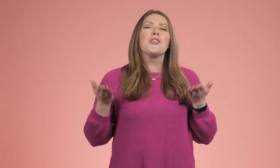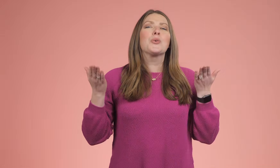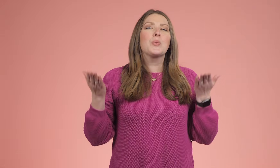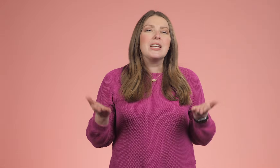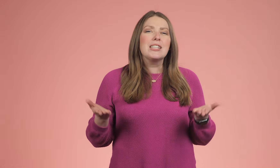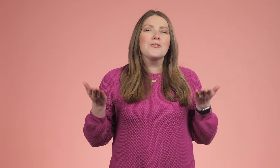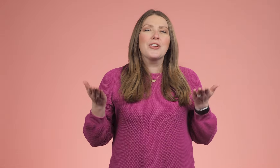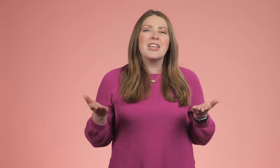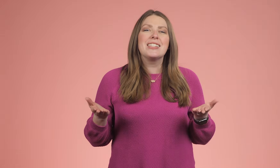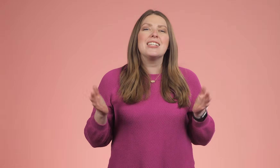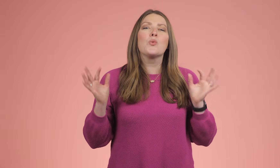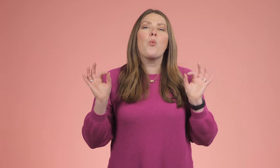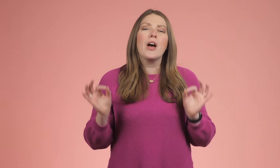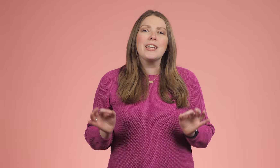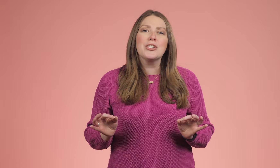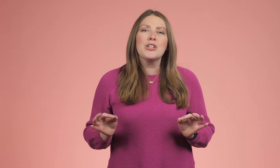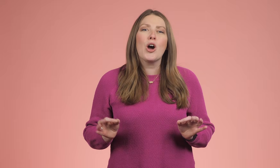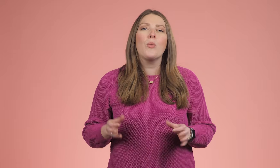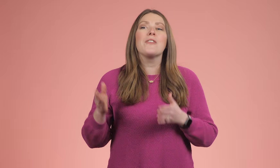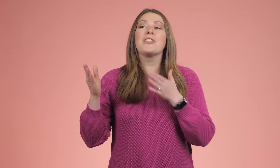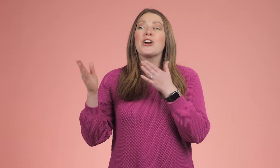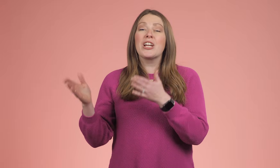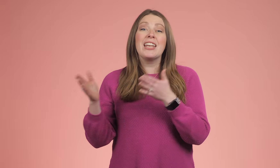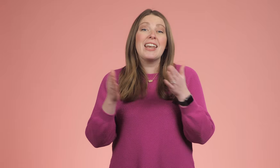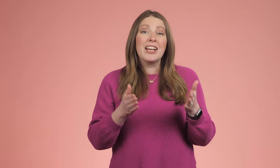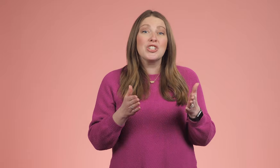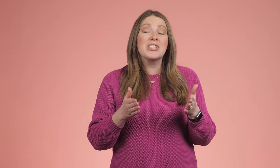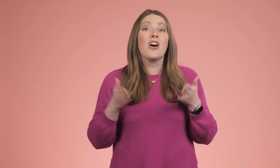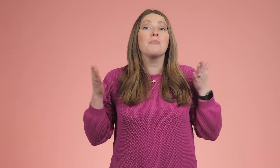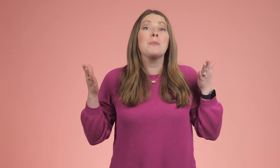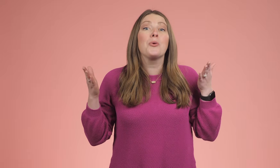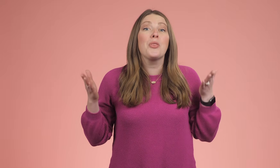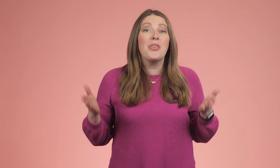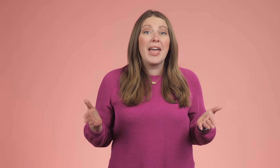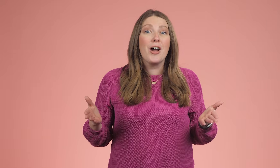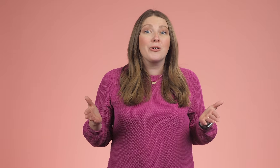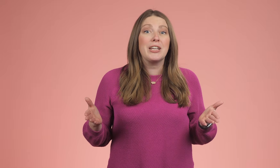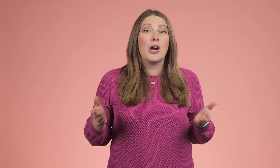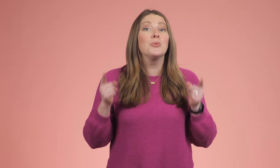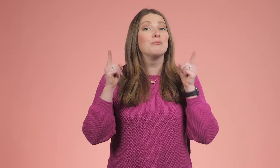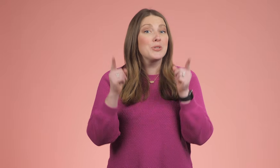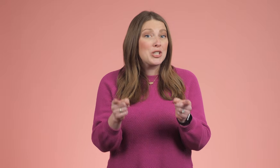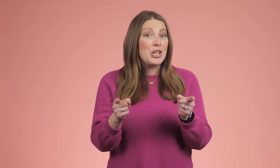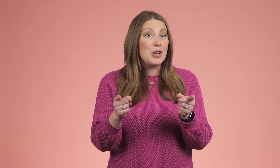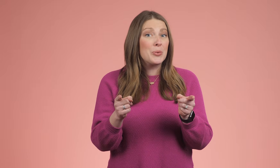The reason for this is wanting to know if their connections of people they already know to you.